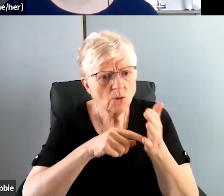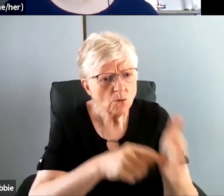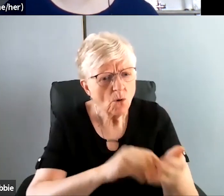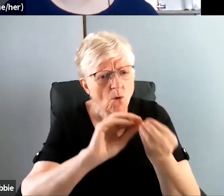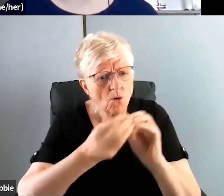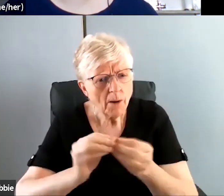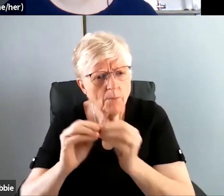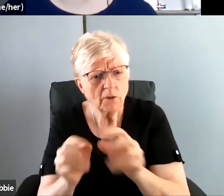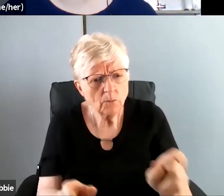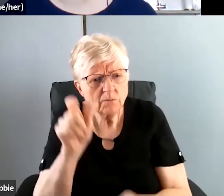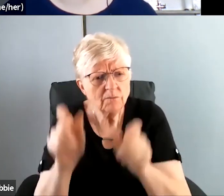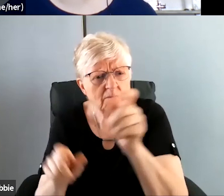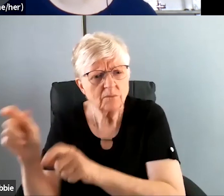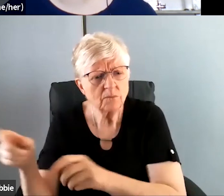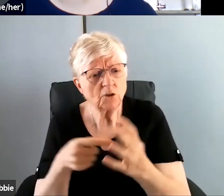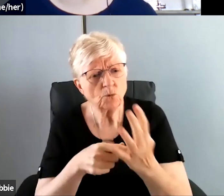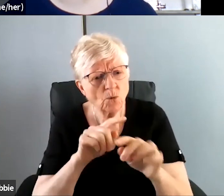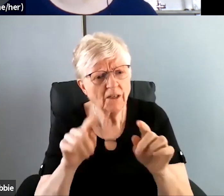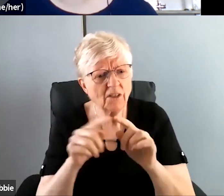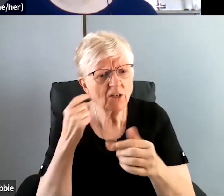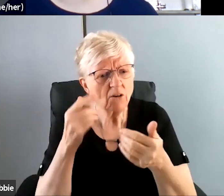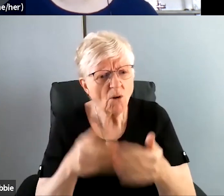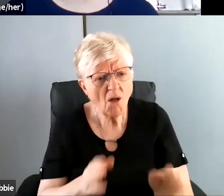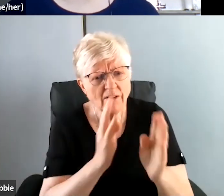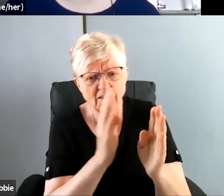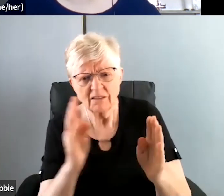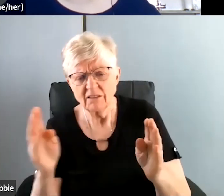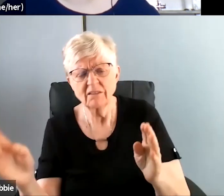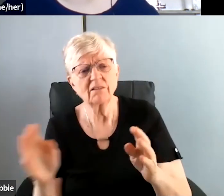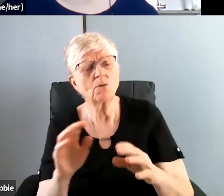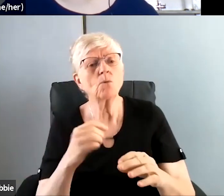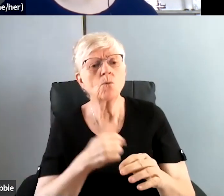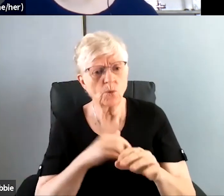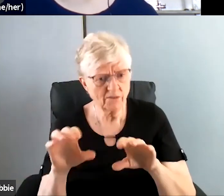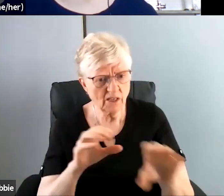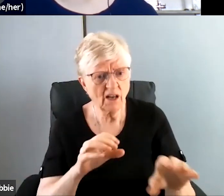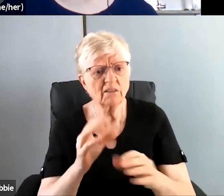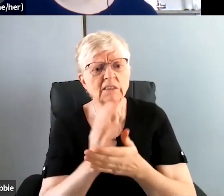WE'VE SEEN A NUMBER OF OTHER SURVEYS COME OUT THE PAST YEAR ON OTHER COMMUNITIES TO UNDERSTAND HOW THE PANDEMIC HAS